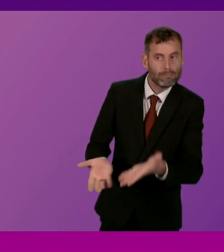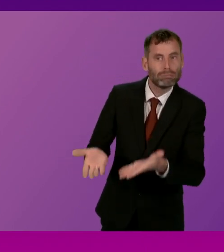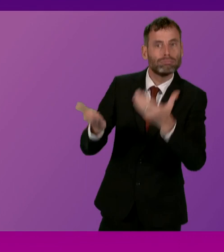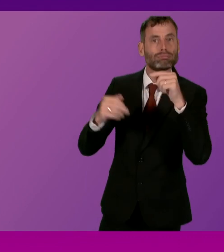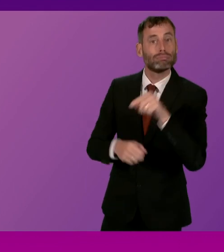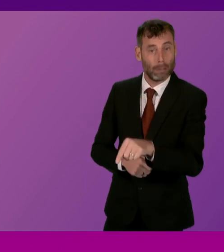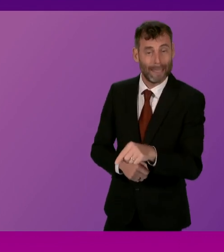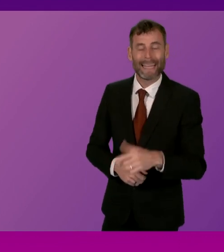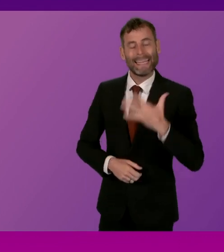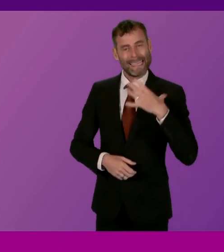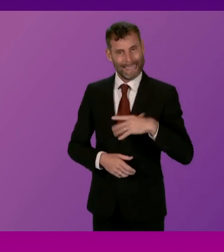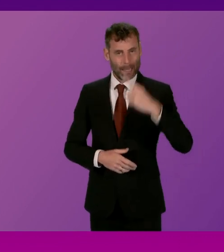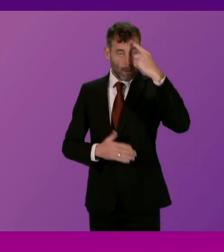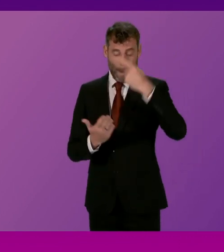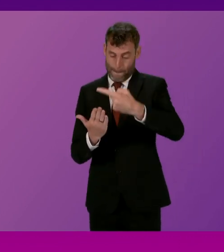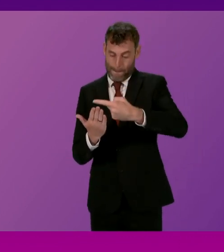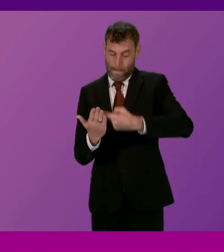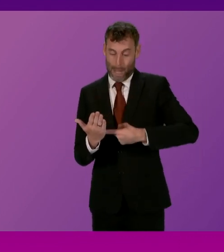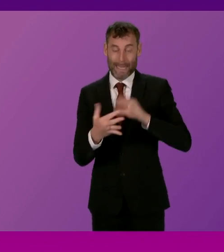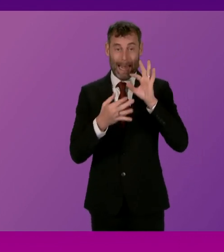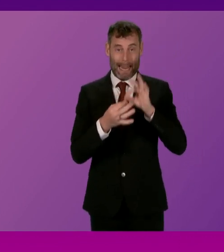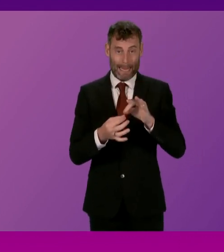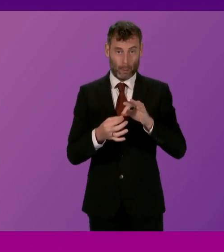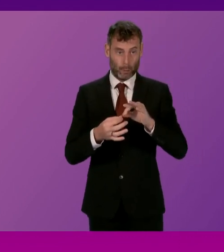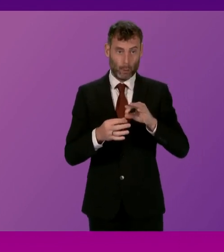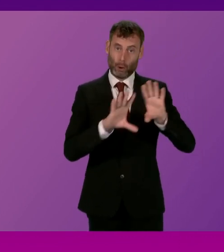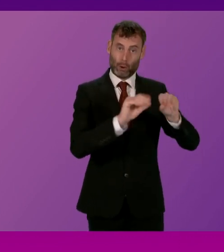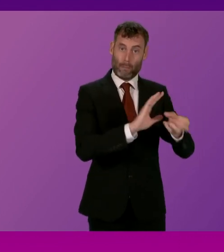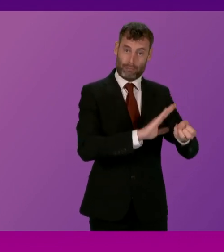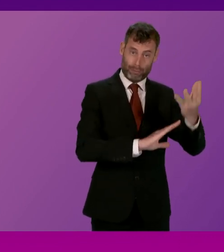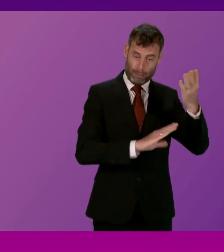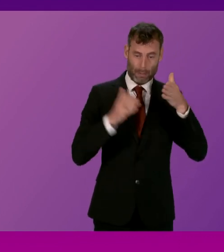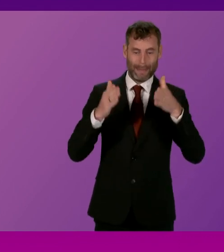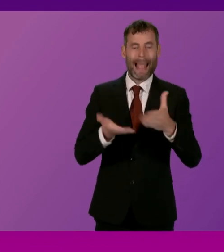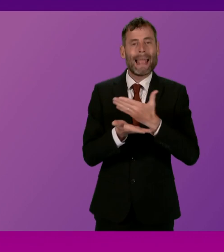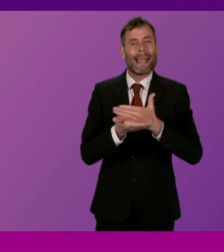in building the clean, green, equal and caring economy that we all so desperately need?